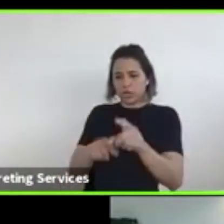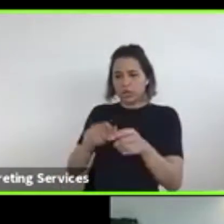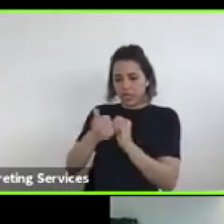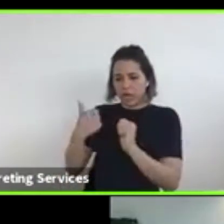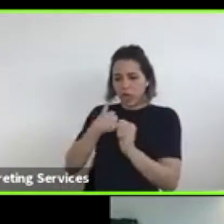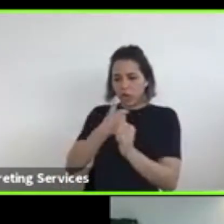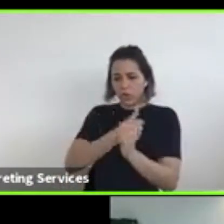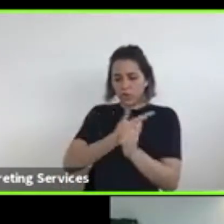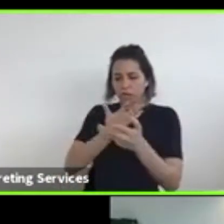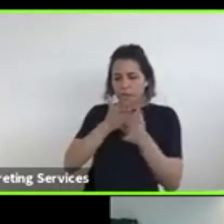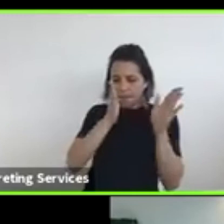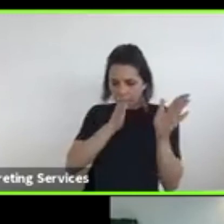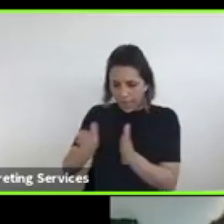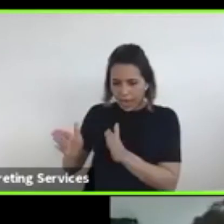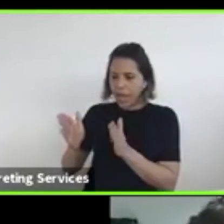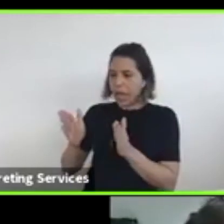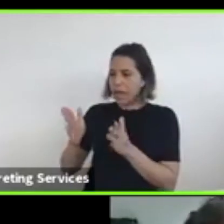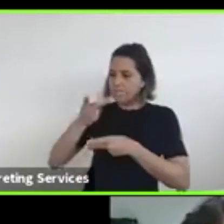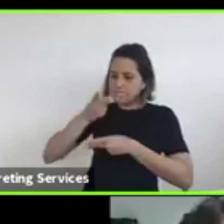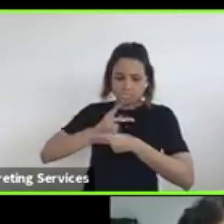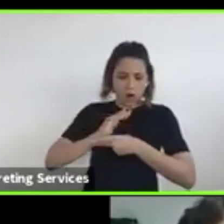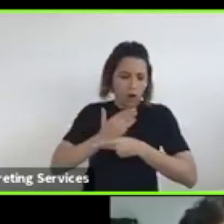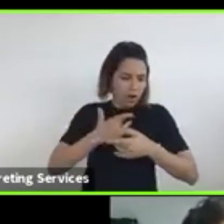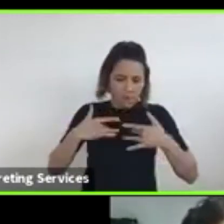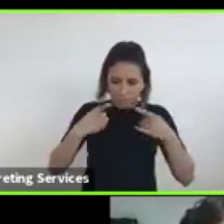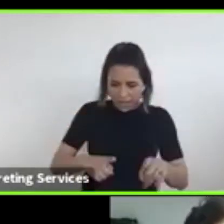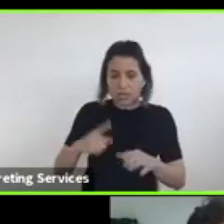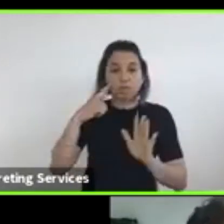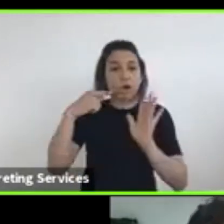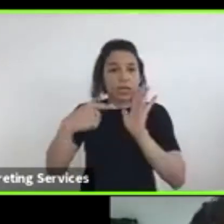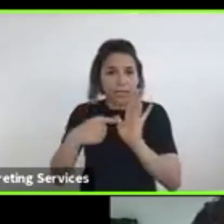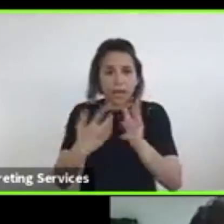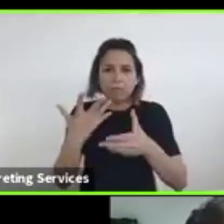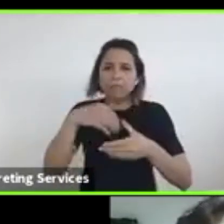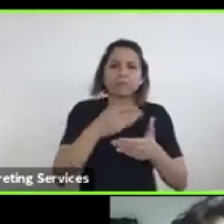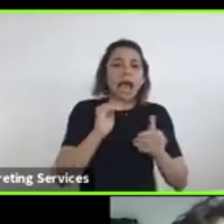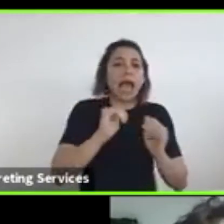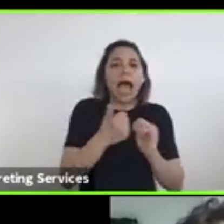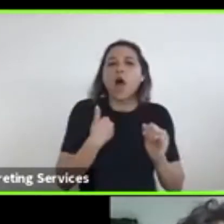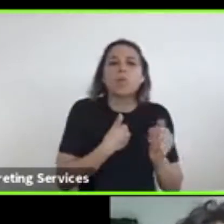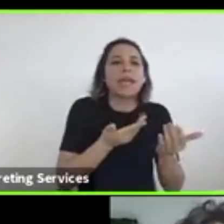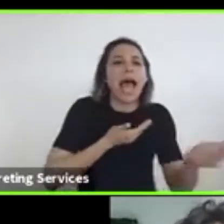WHETHER THAT'S HOW WE HIRE, WHETHER, IT'S A PROCESS ON HOW WE -- JUST -- THE SPACE